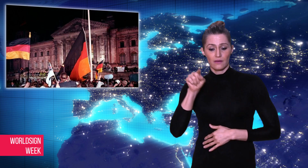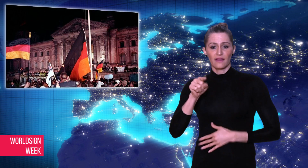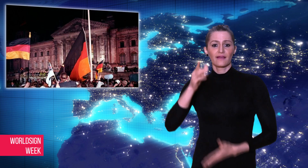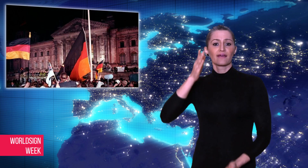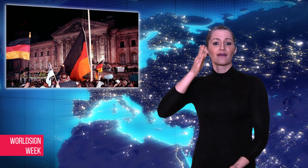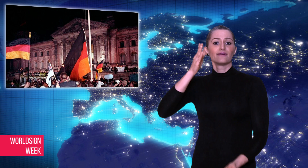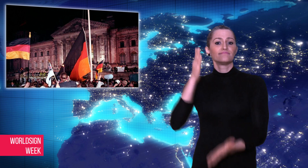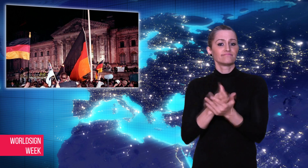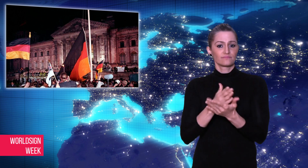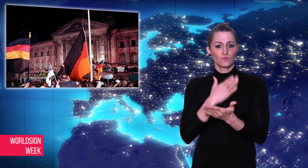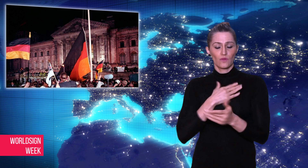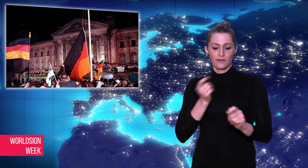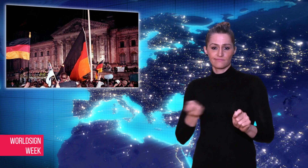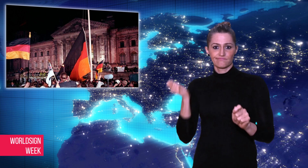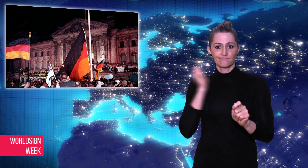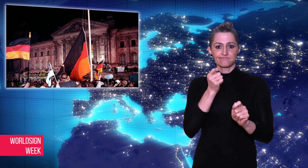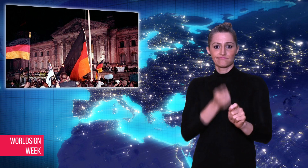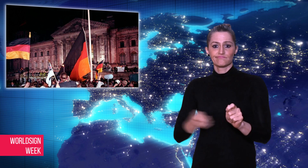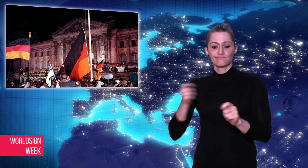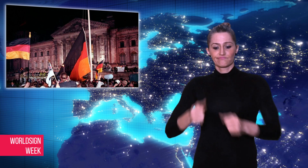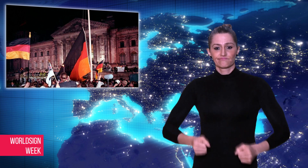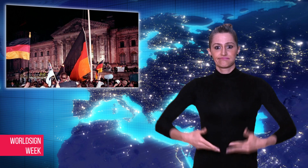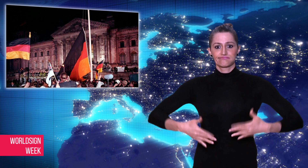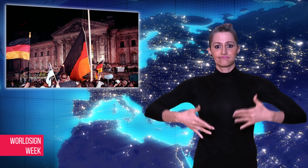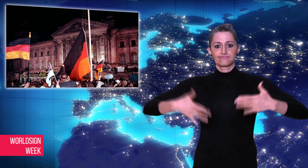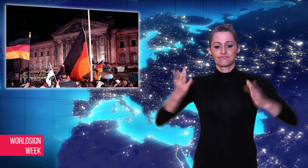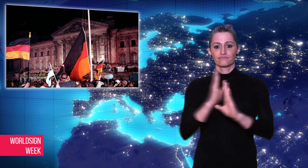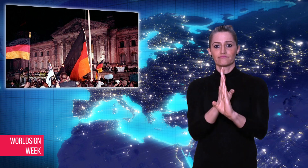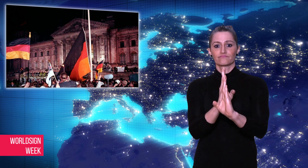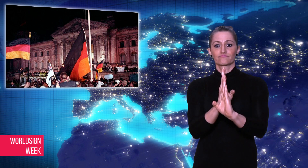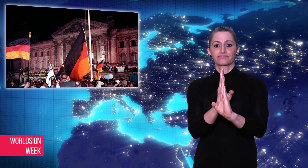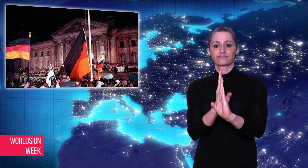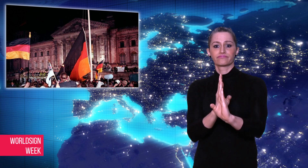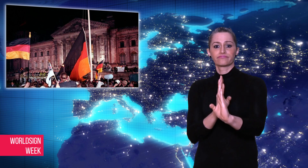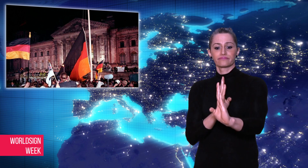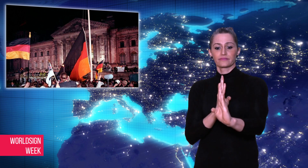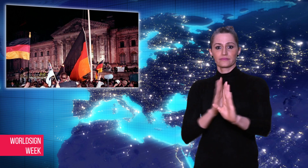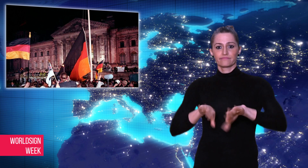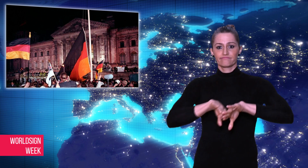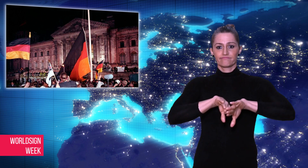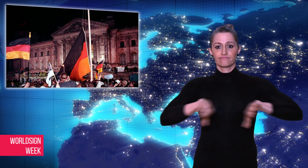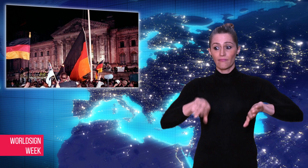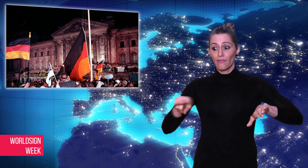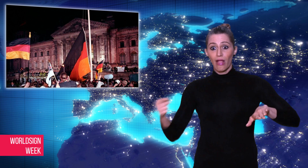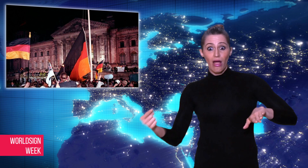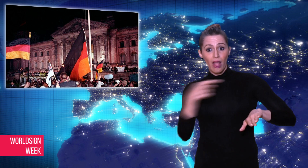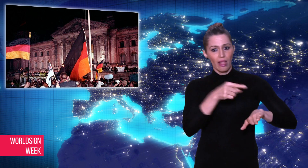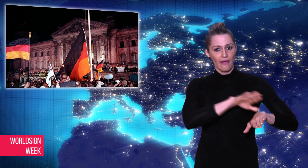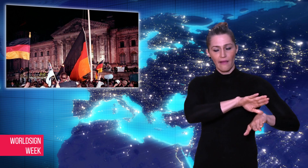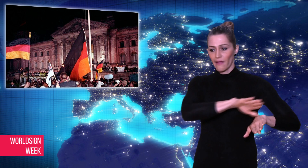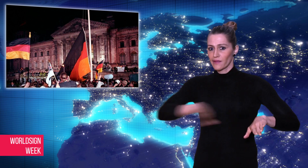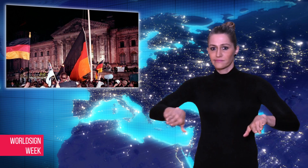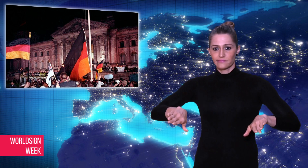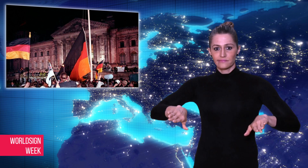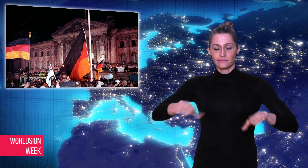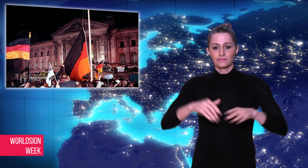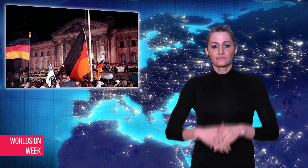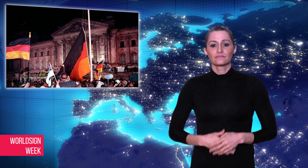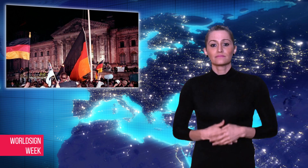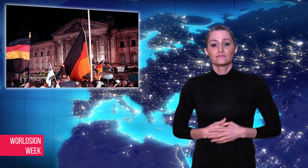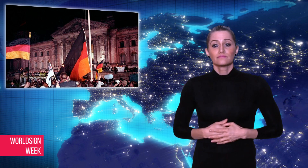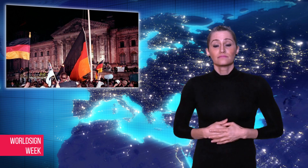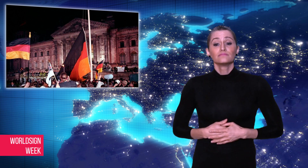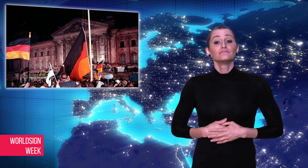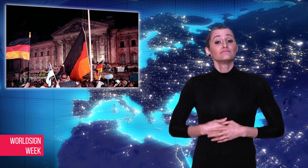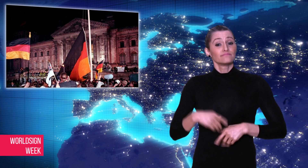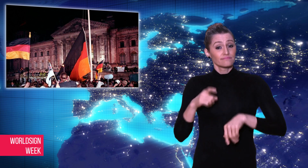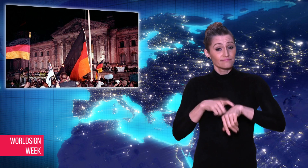Berlin. Finally, in 1989, East Germans